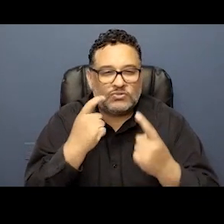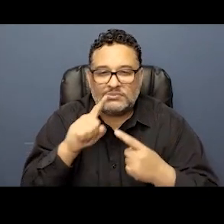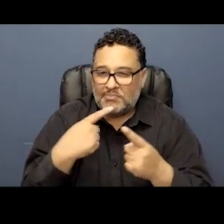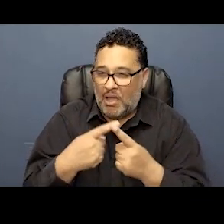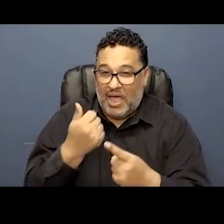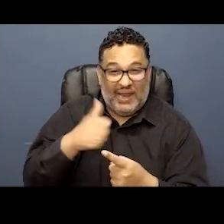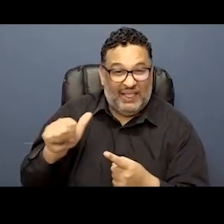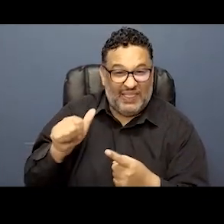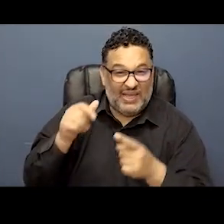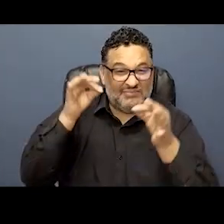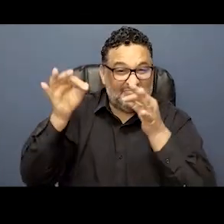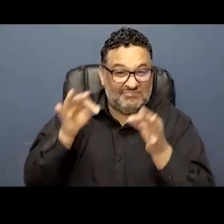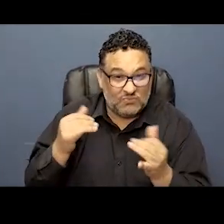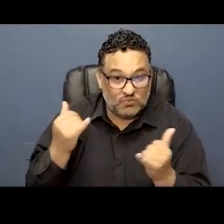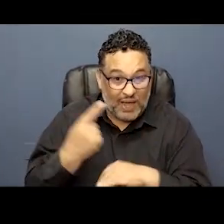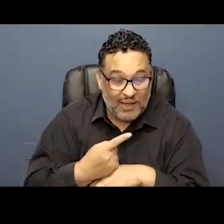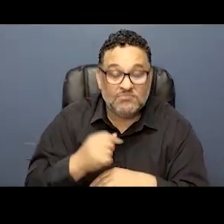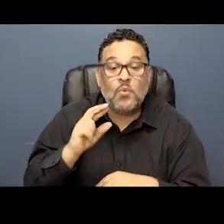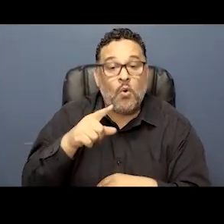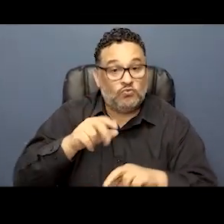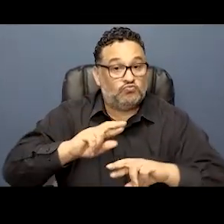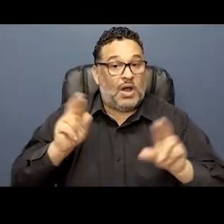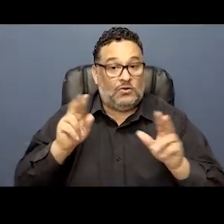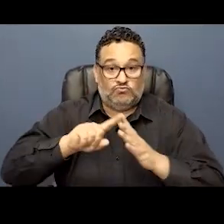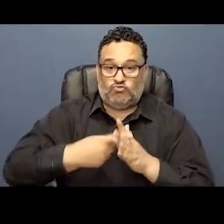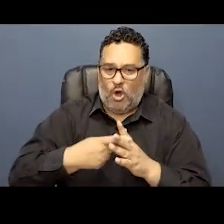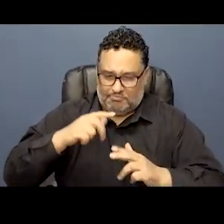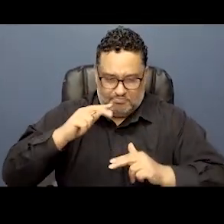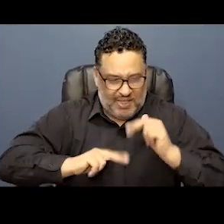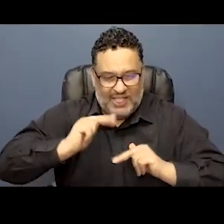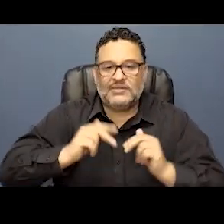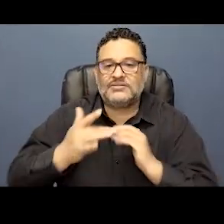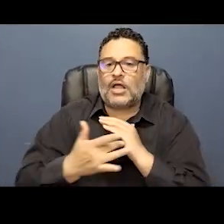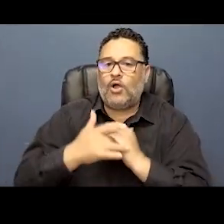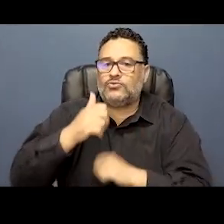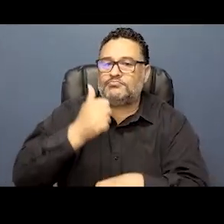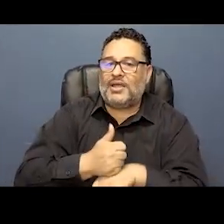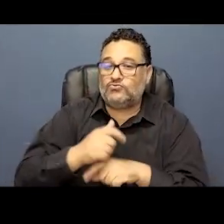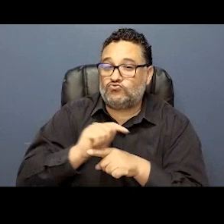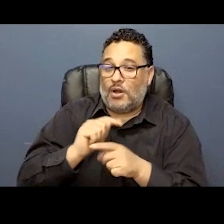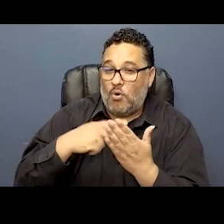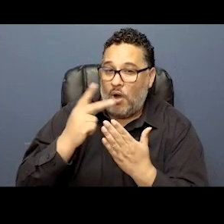anything covered today or you’re ready to start building a technology-based training program,